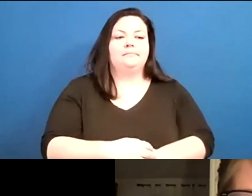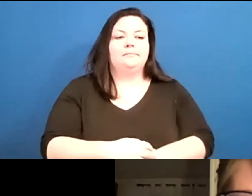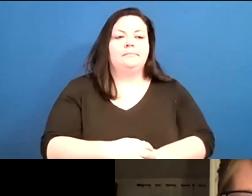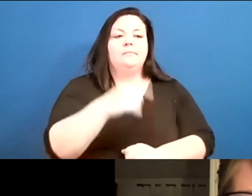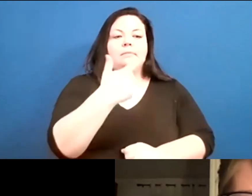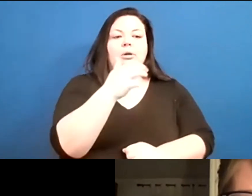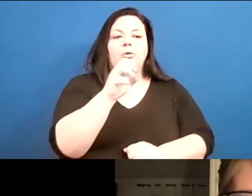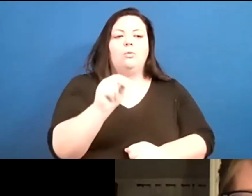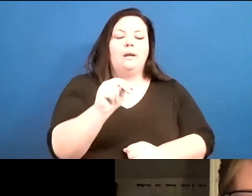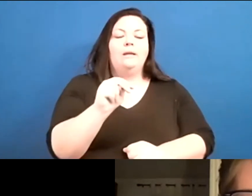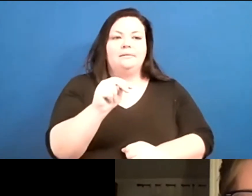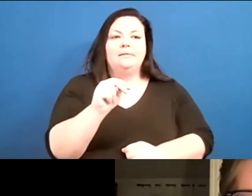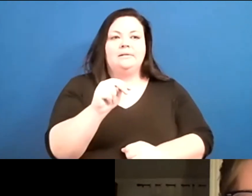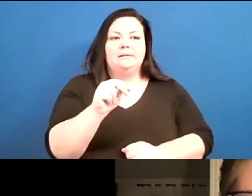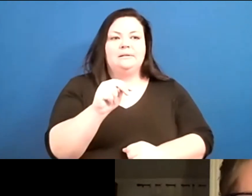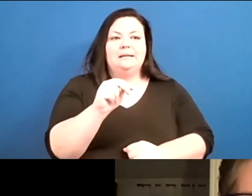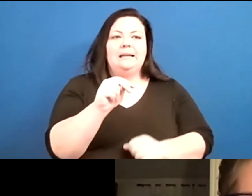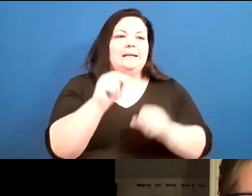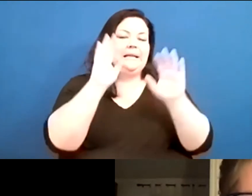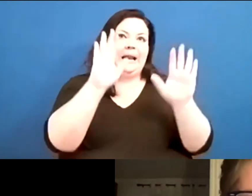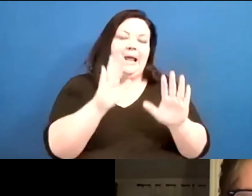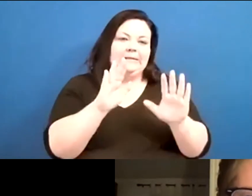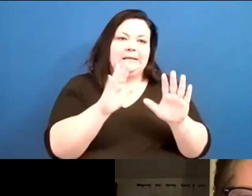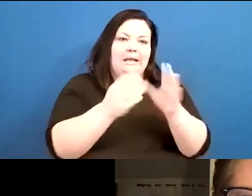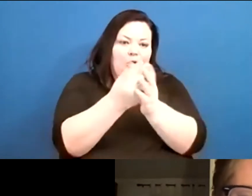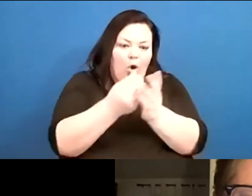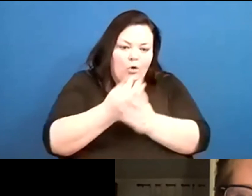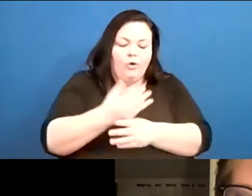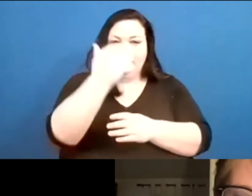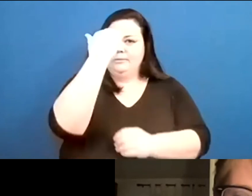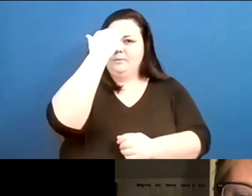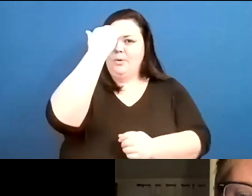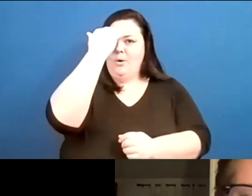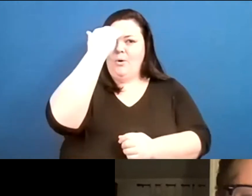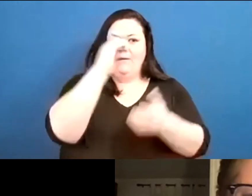excellent gardener and knower of, of, um, how to grow things, so it